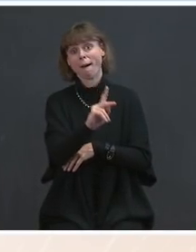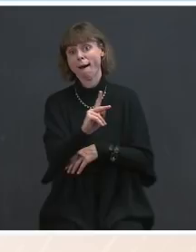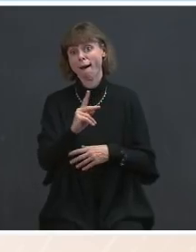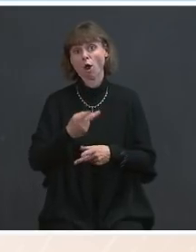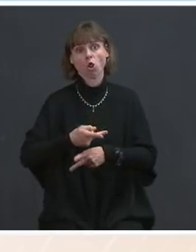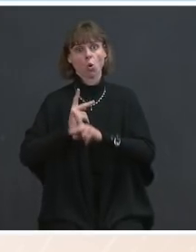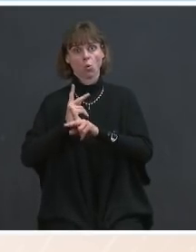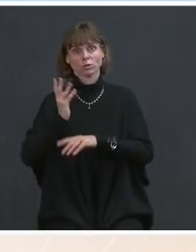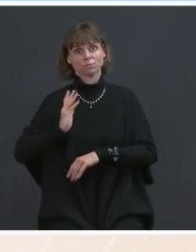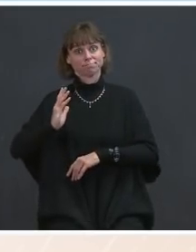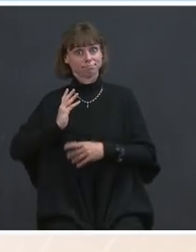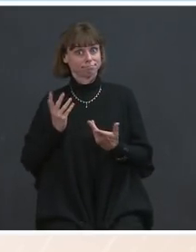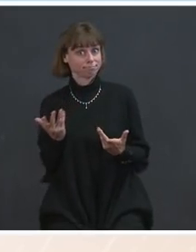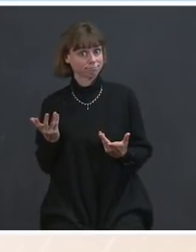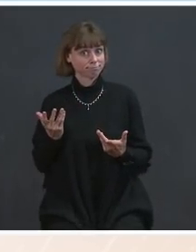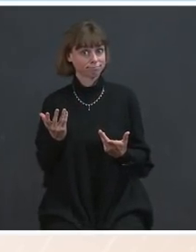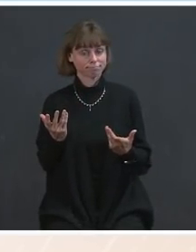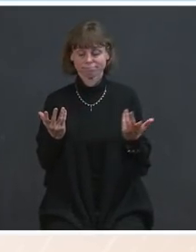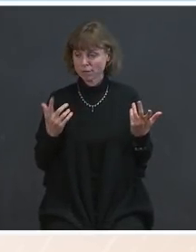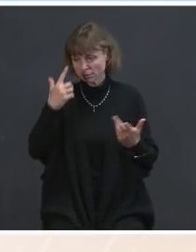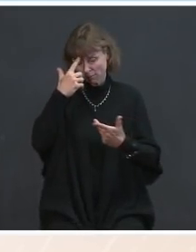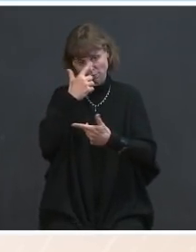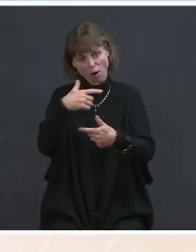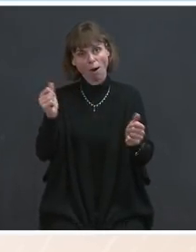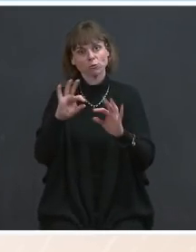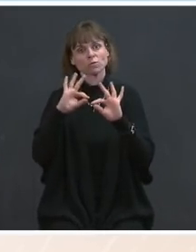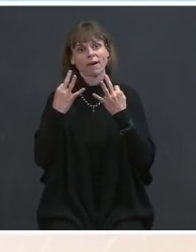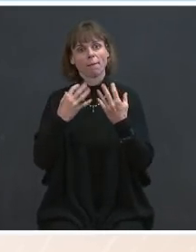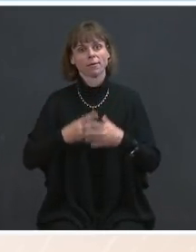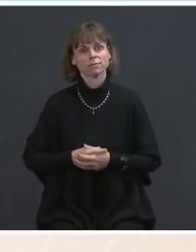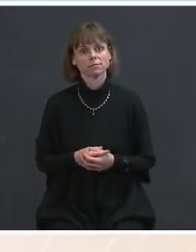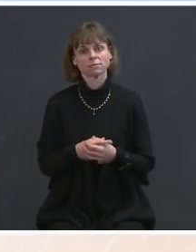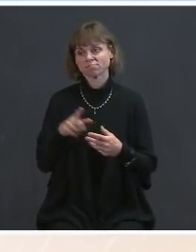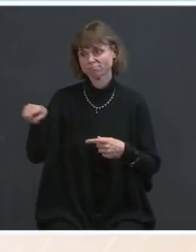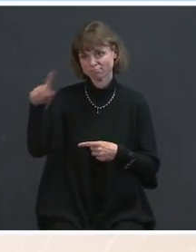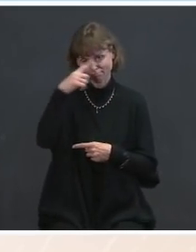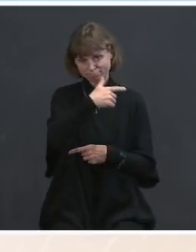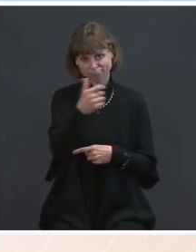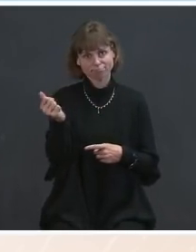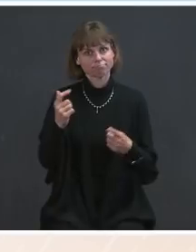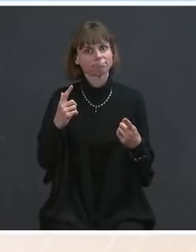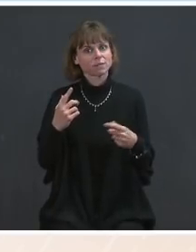It's -- it's really up to family to family. He wants them to have the discretion on how they're utilizing these funds,